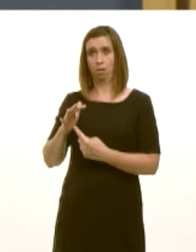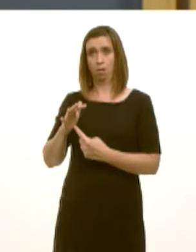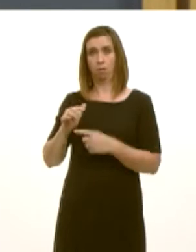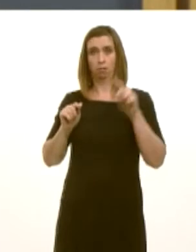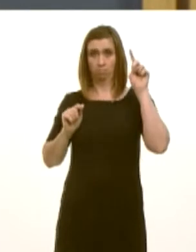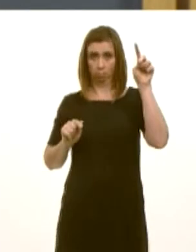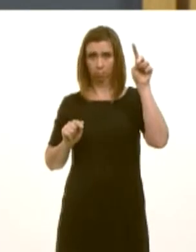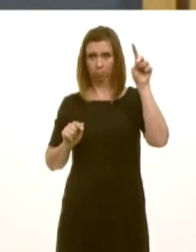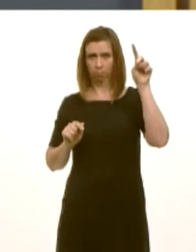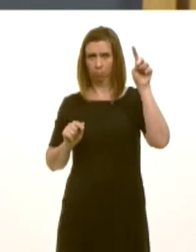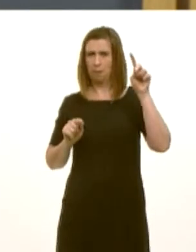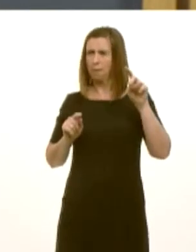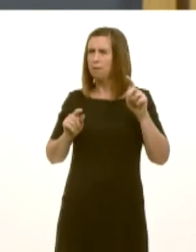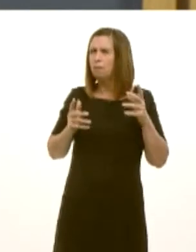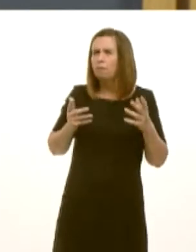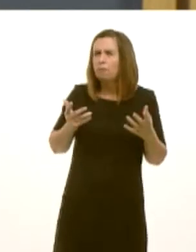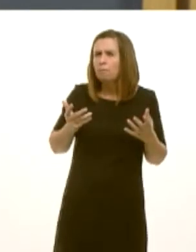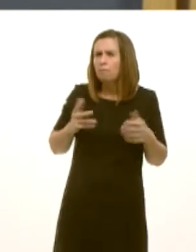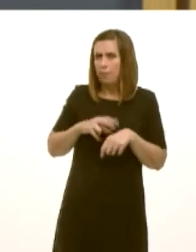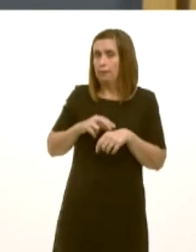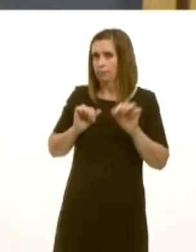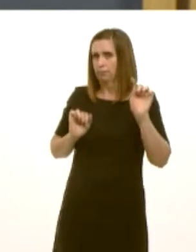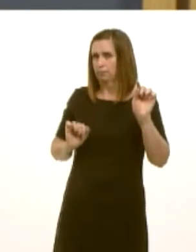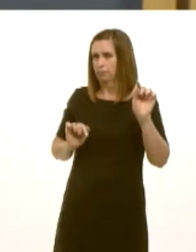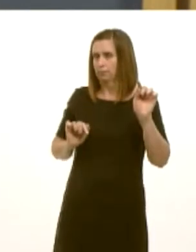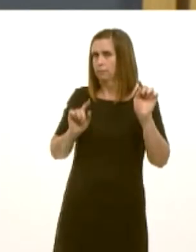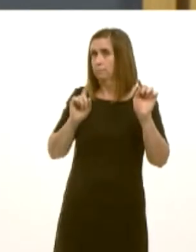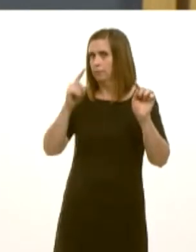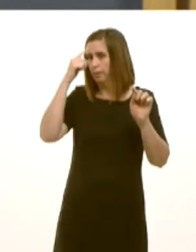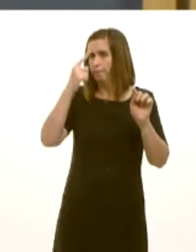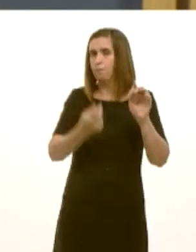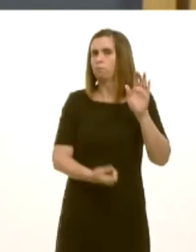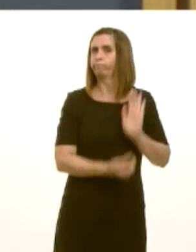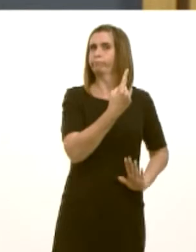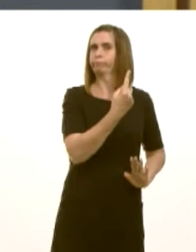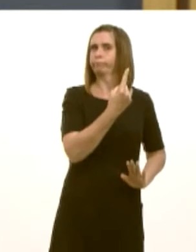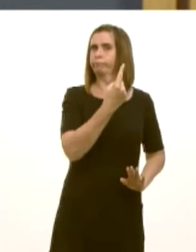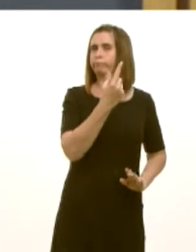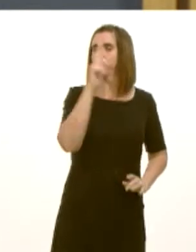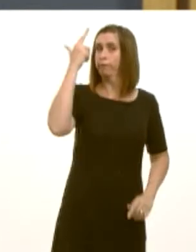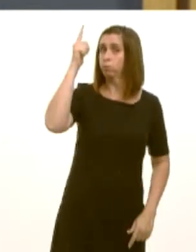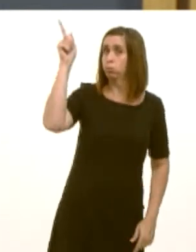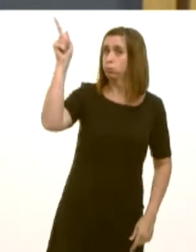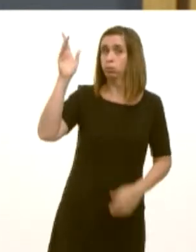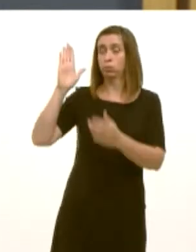But, if there is any problem or emergency in Liverpool or Manchester, and the same in